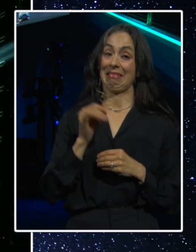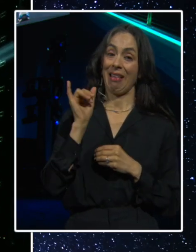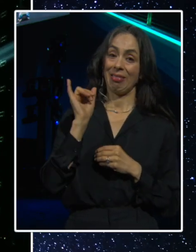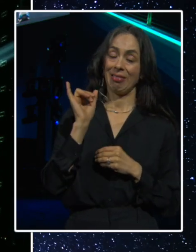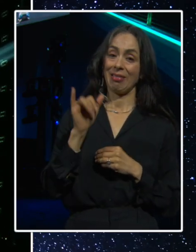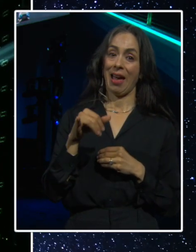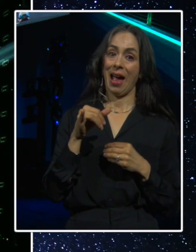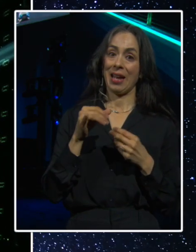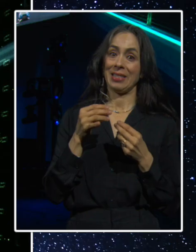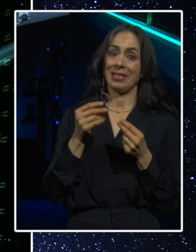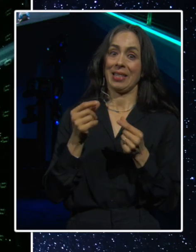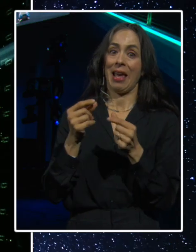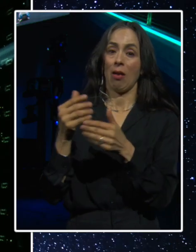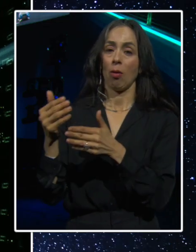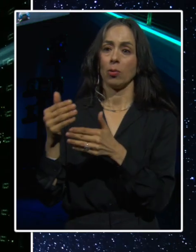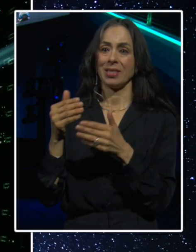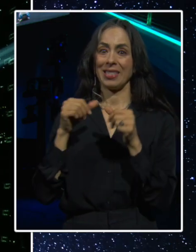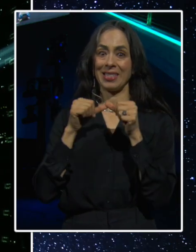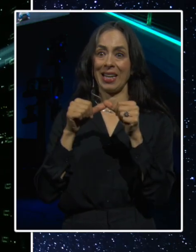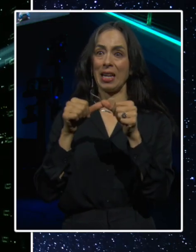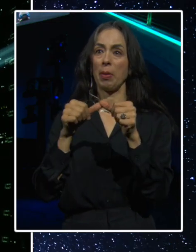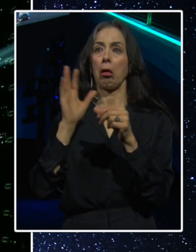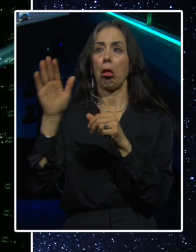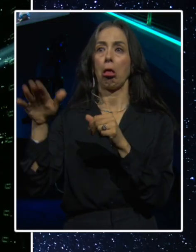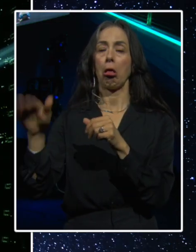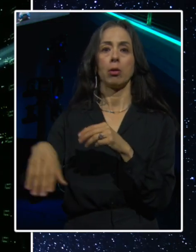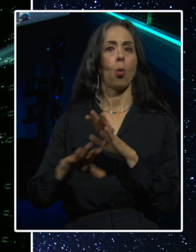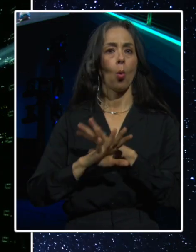At this scale, sustainability cannot be an afterthought.